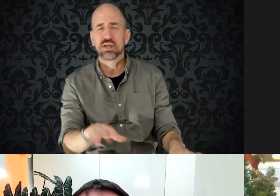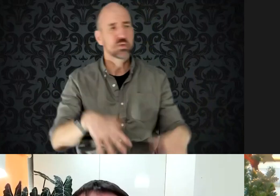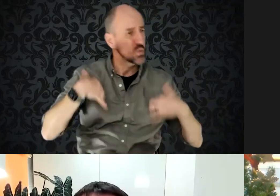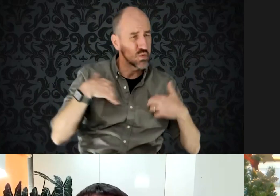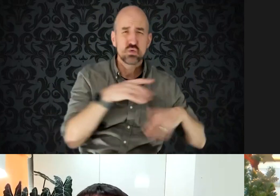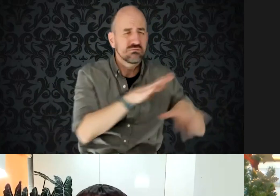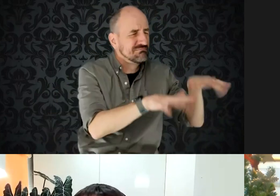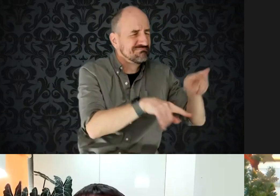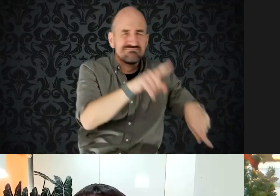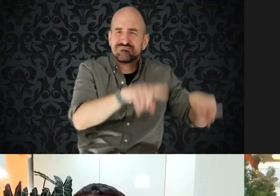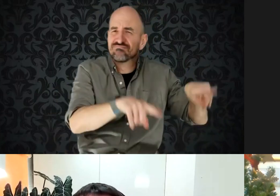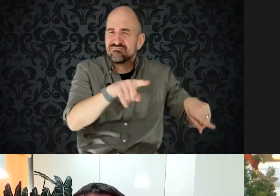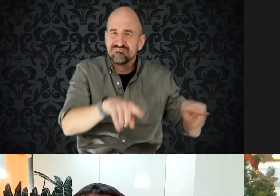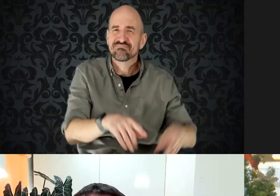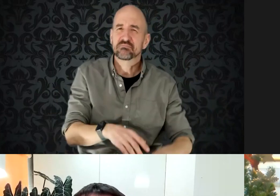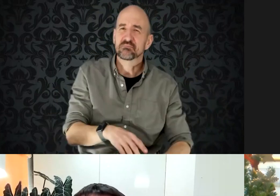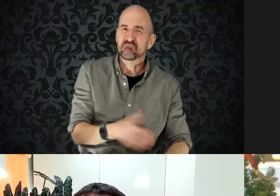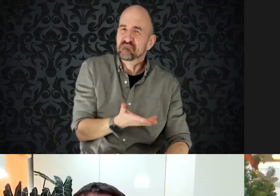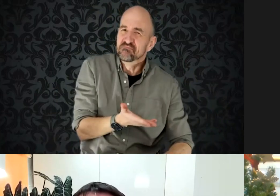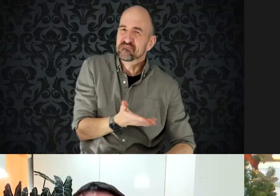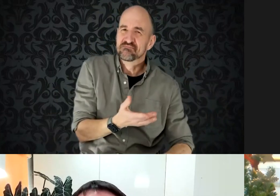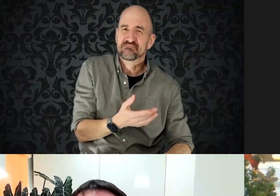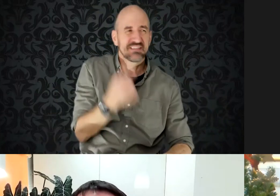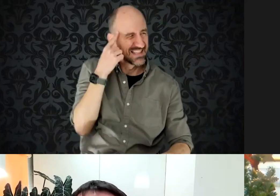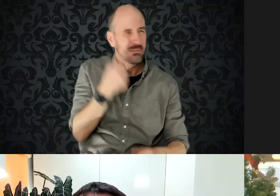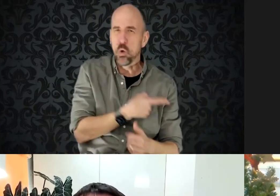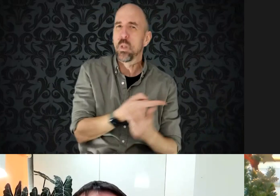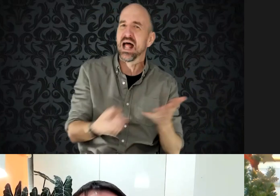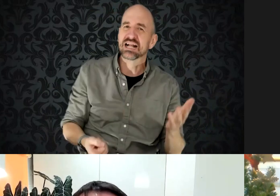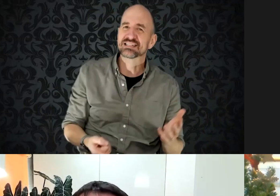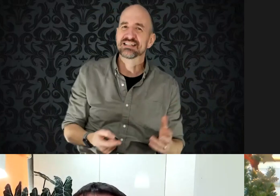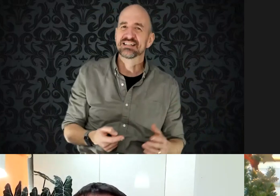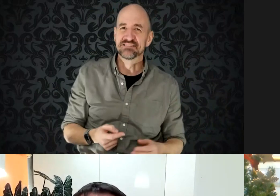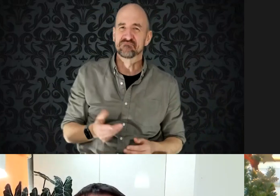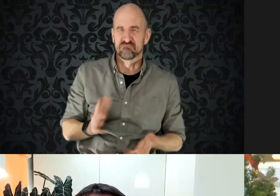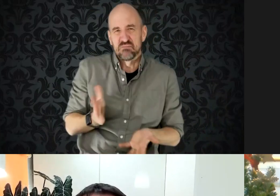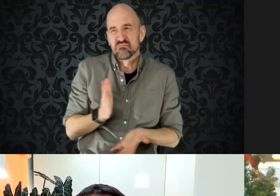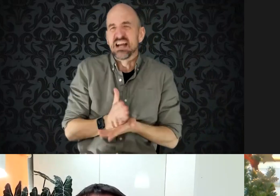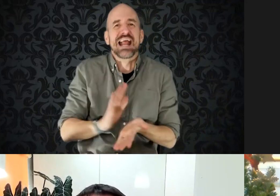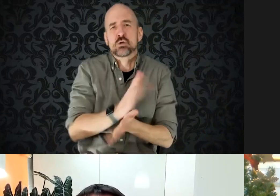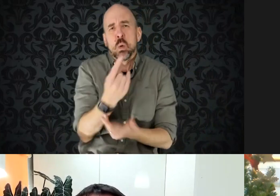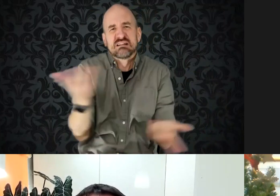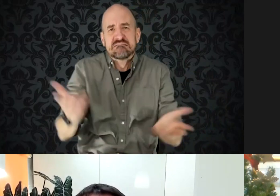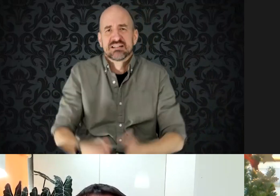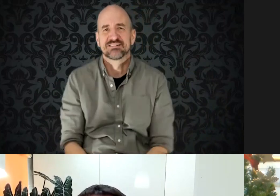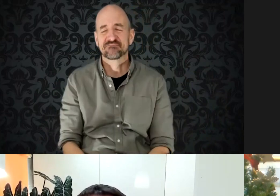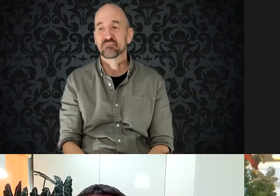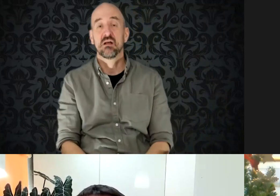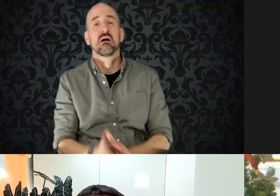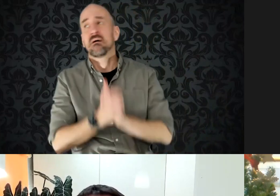different fences, and how you can stimulate those fences, but also just have fun. Gardening should be fun. Make sure that it is